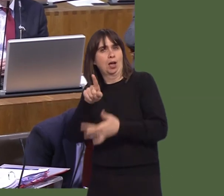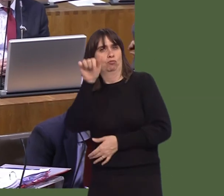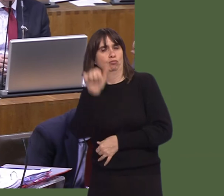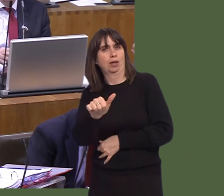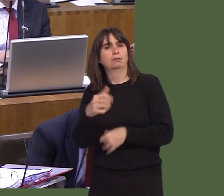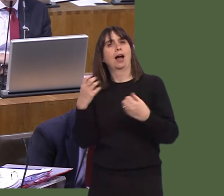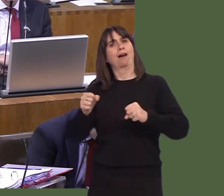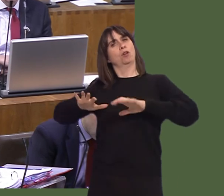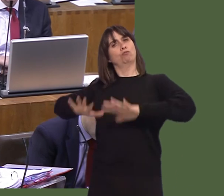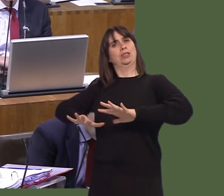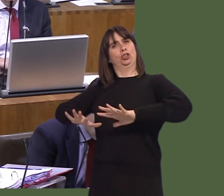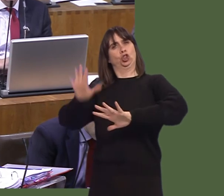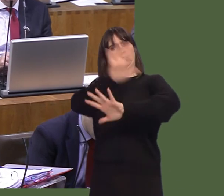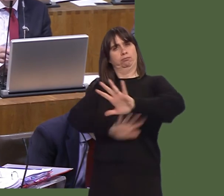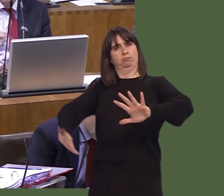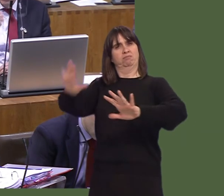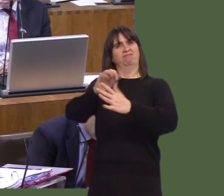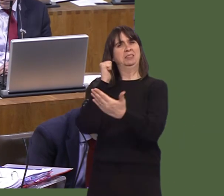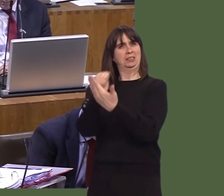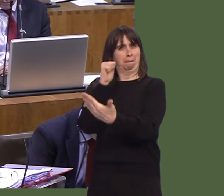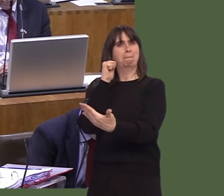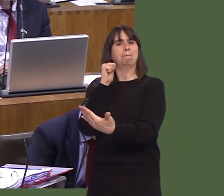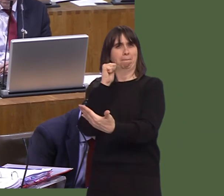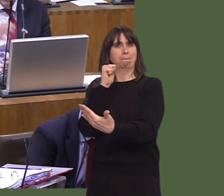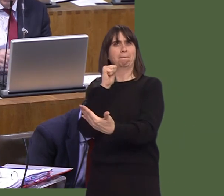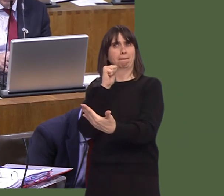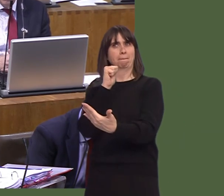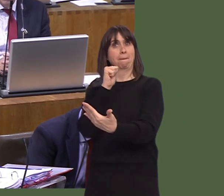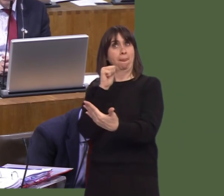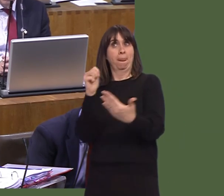'We want the UAE to become the world's most prepared country for artificial intelligence'.